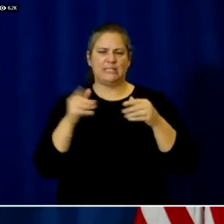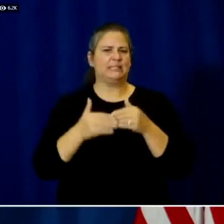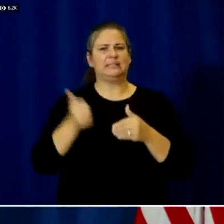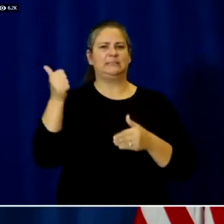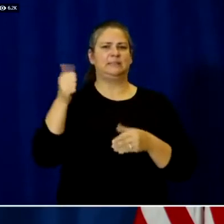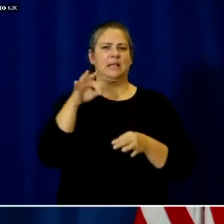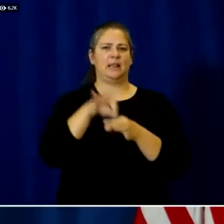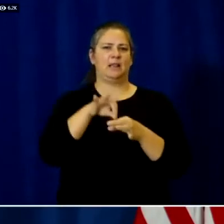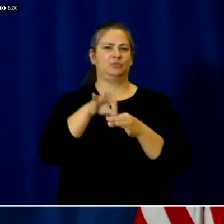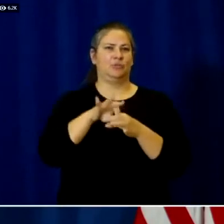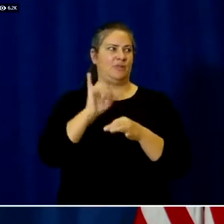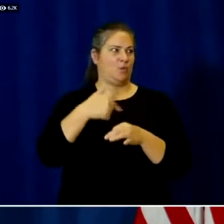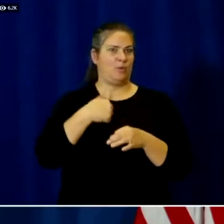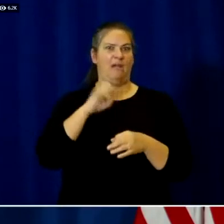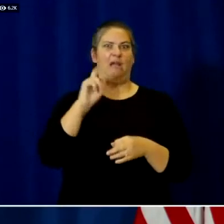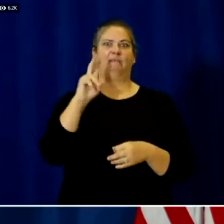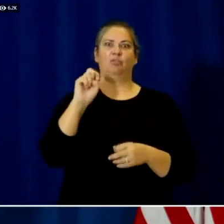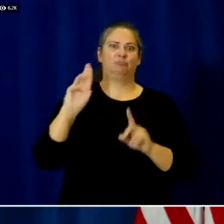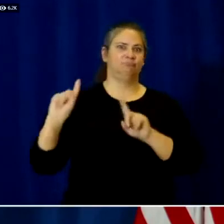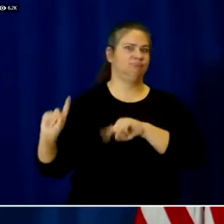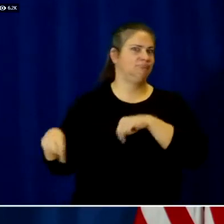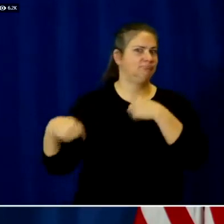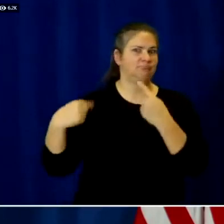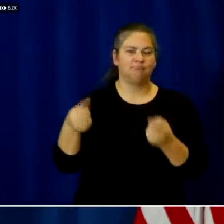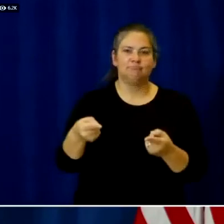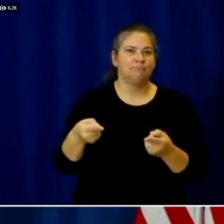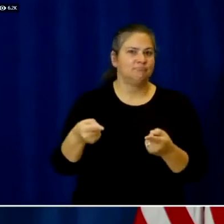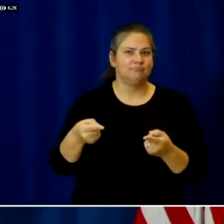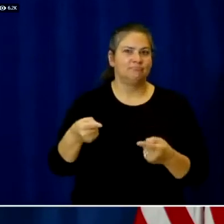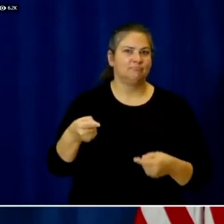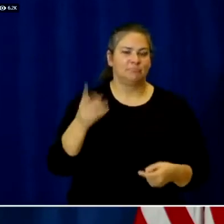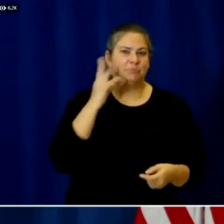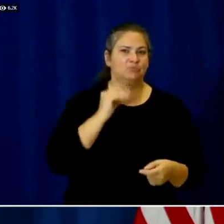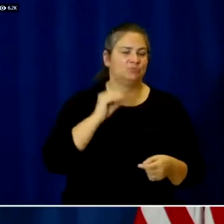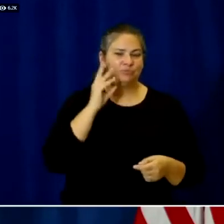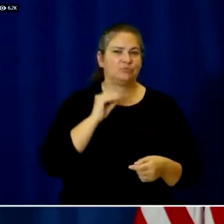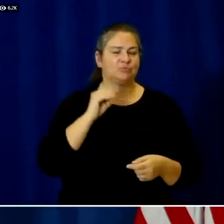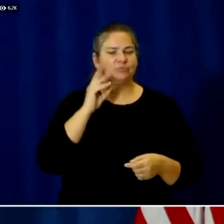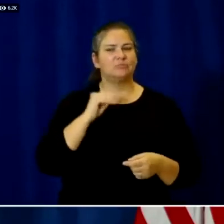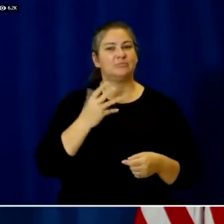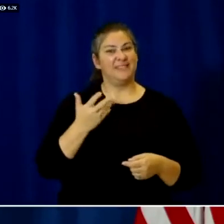we have ever had. I believe that this is, um, what leadership looks like. And